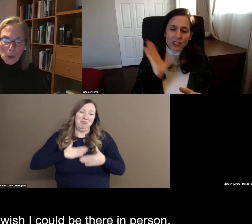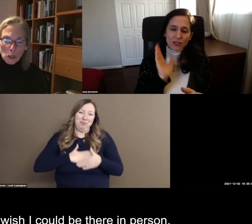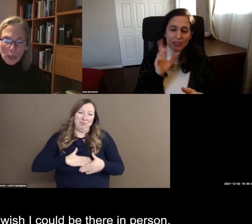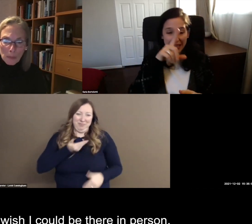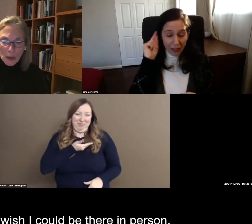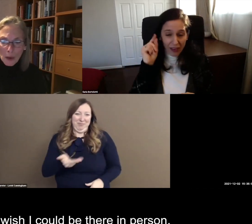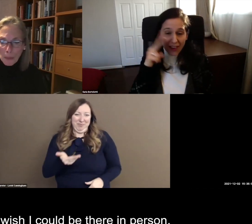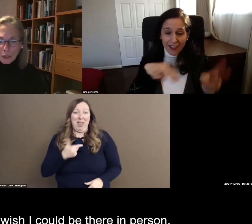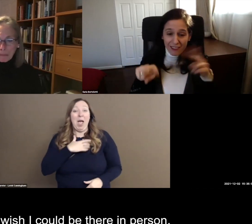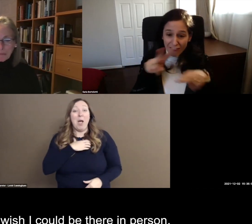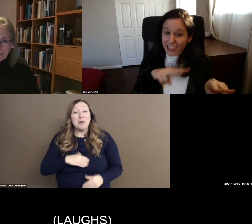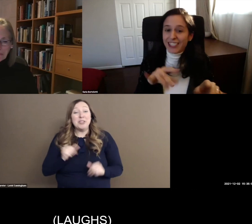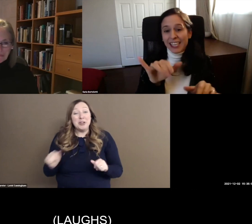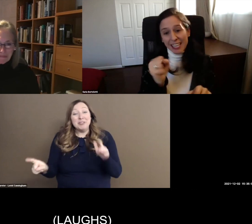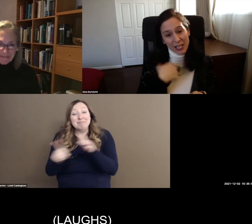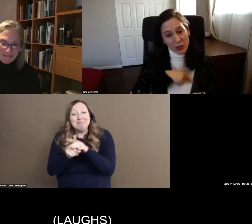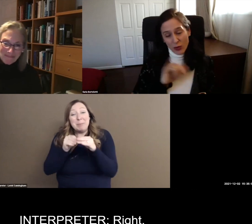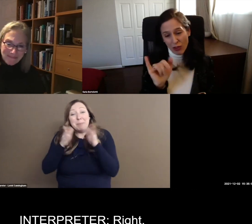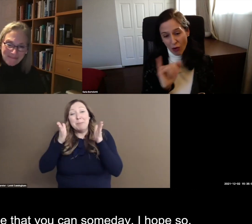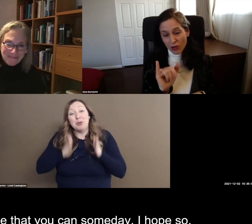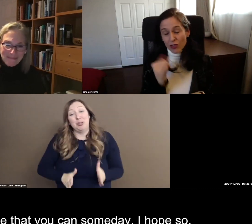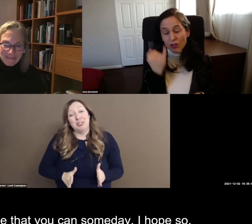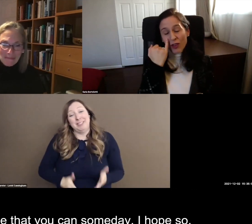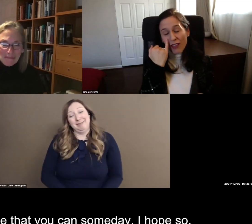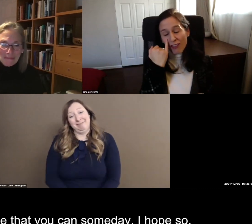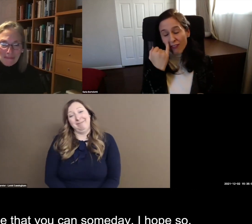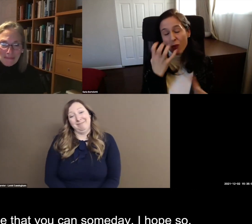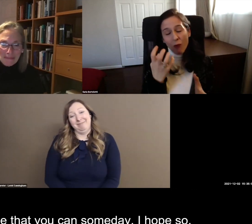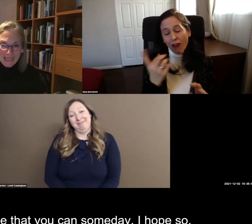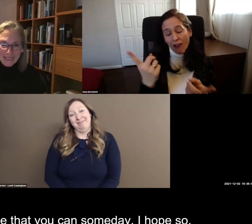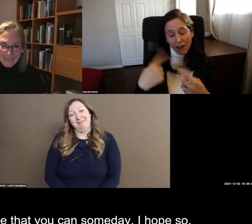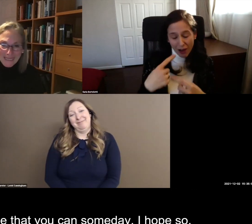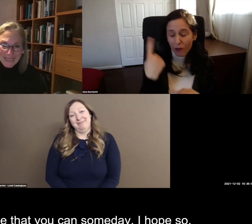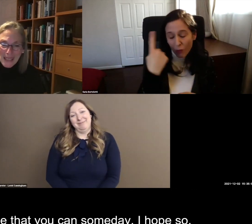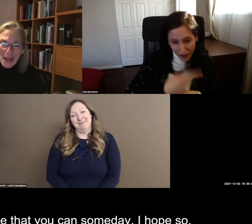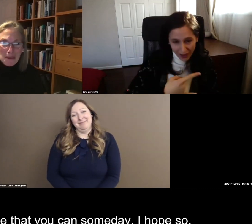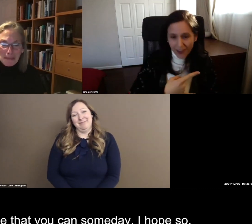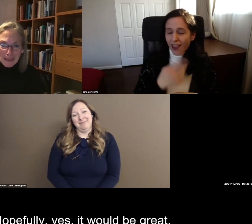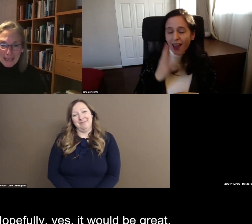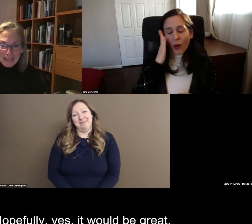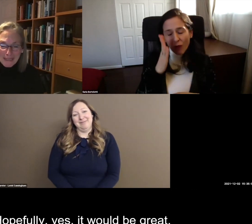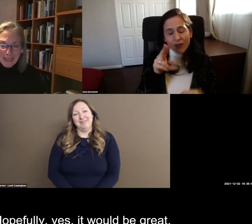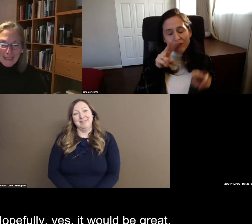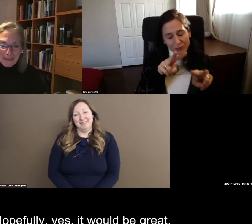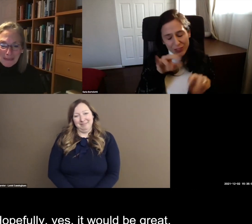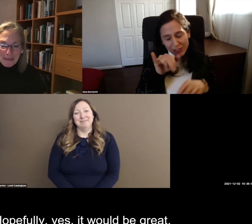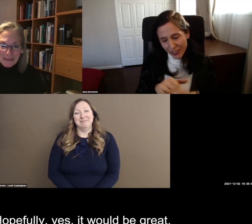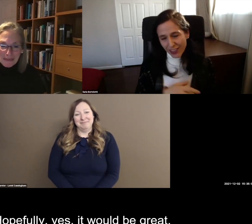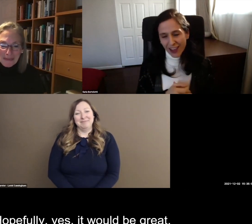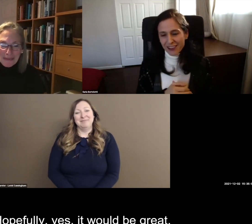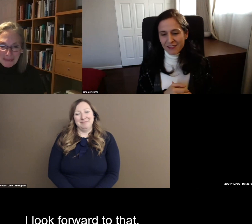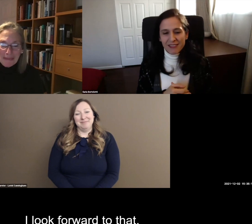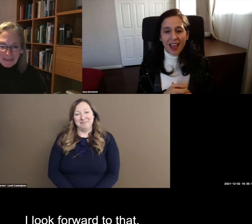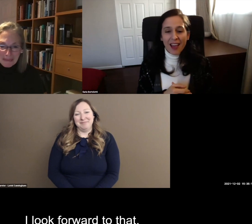i could be there in person right i hope that you can someday i hope so